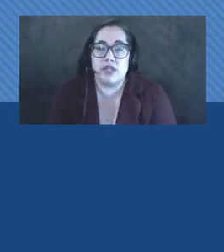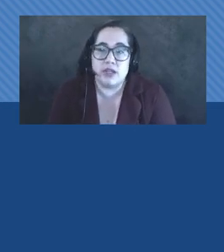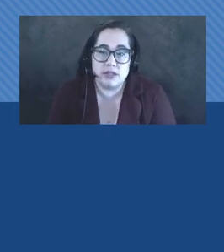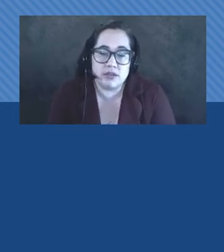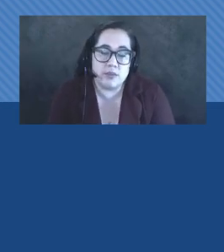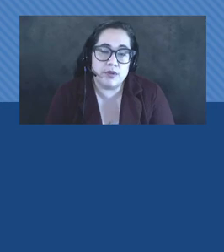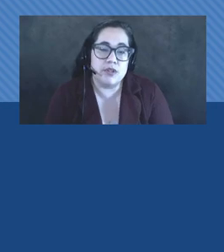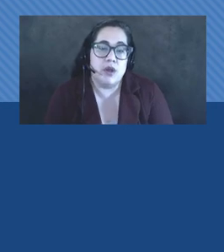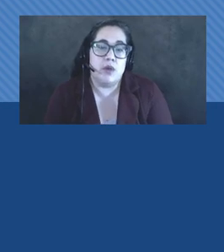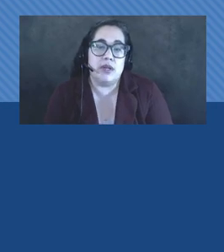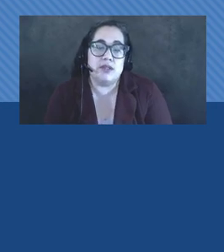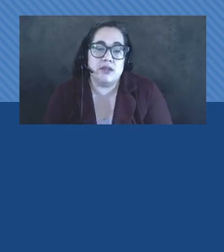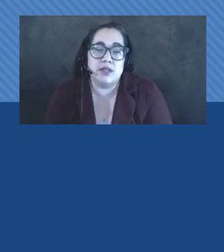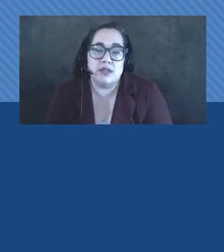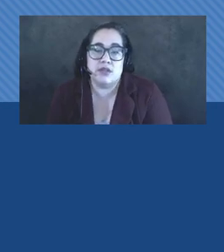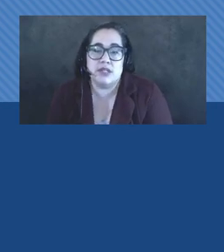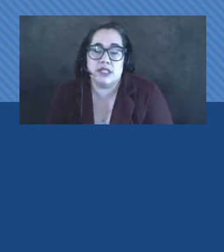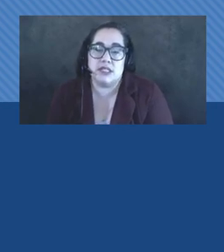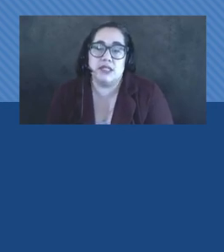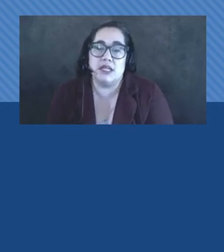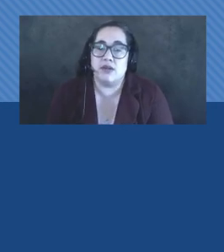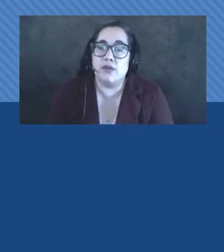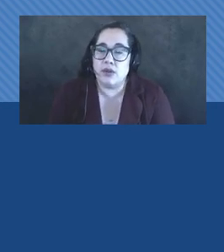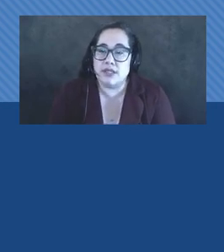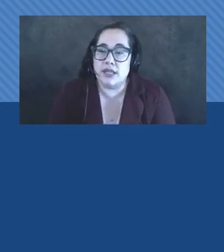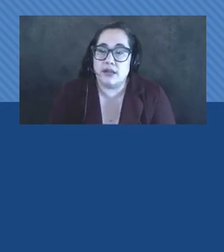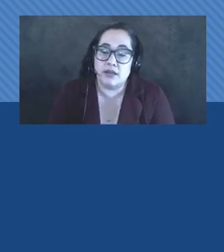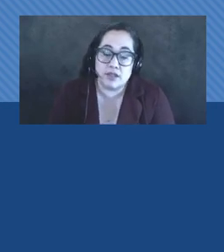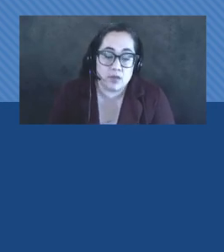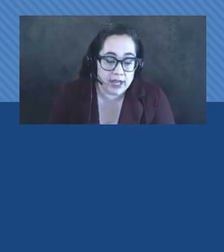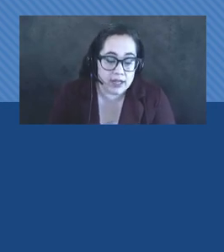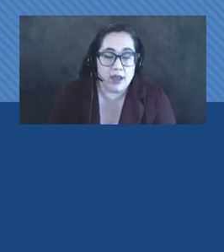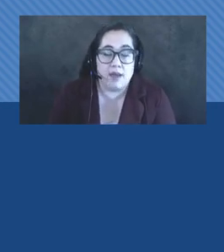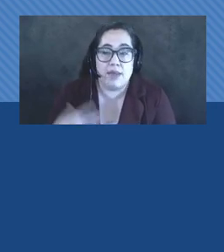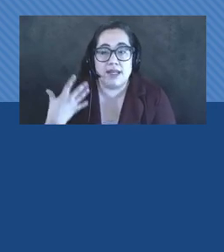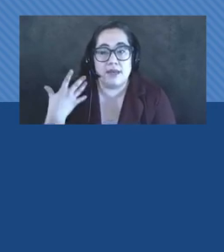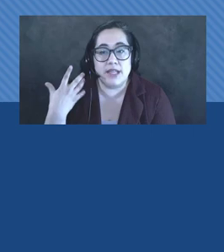educational interpreters. When a student chooses to take their own notes and looks away many times